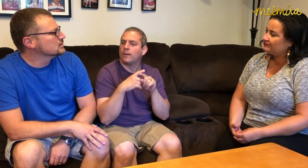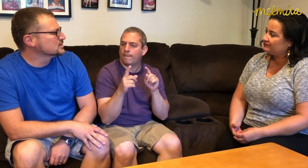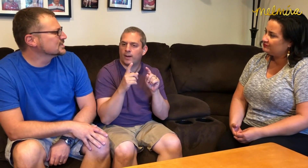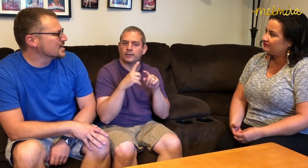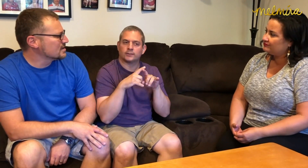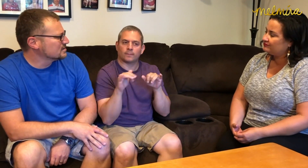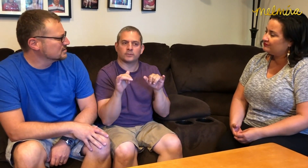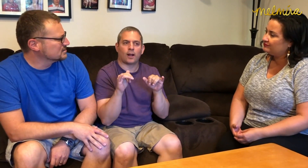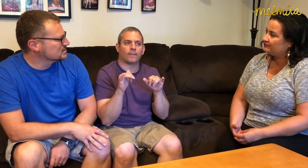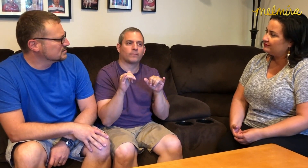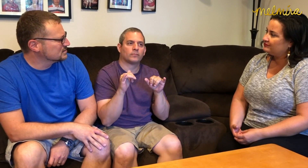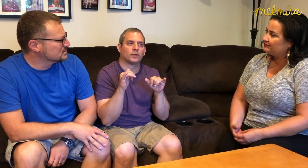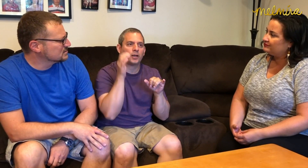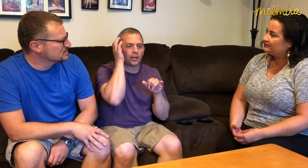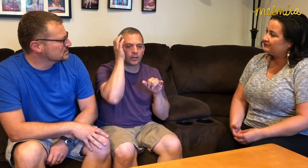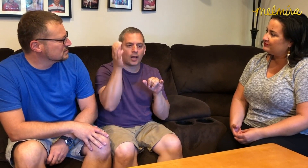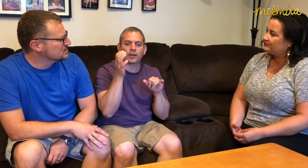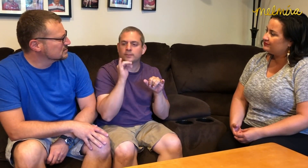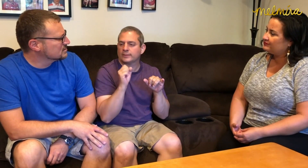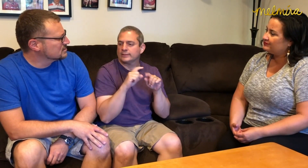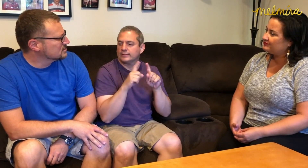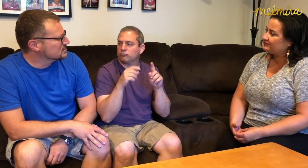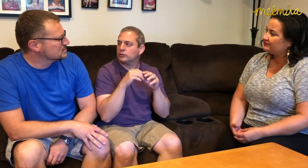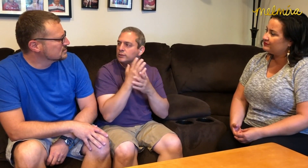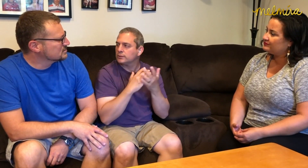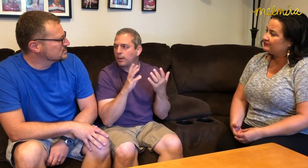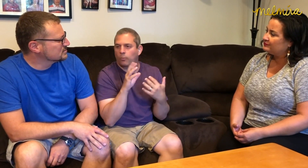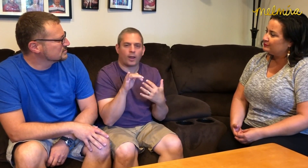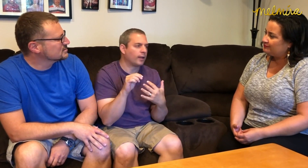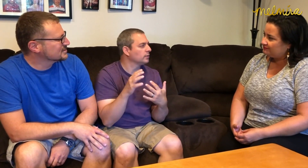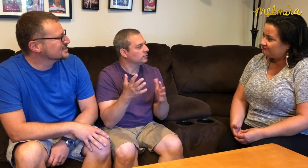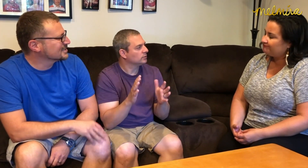but at the same time, the concept is different in some ways.